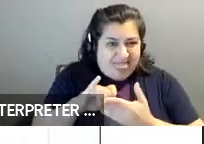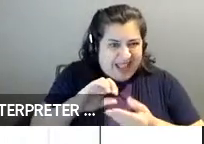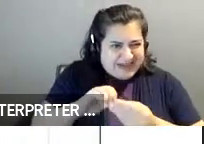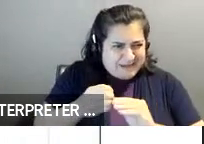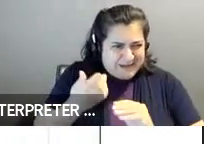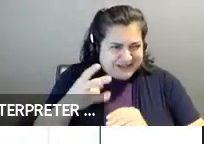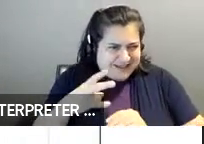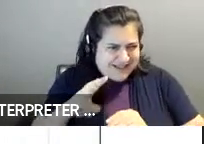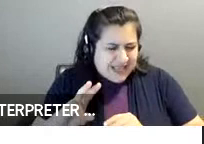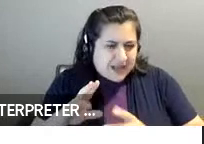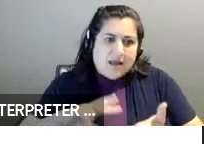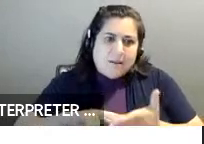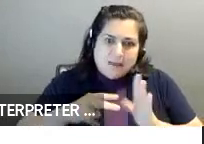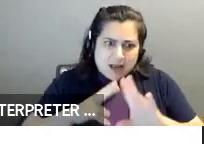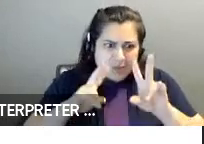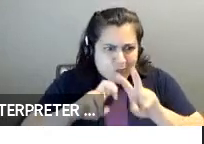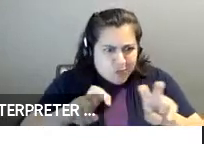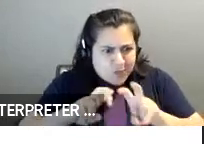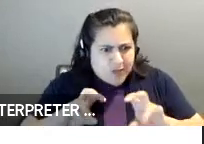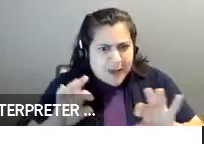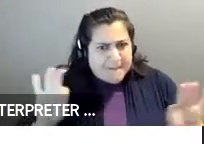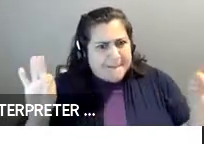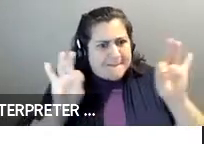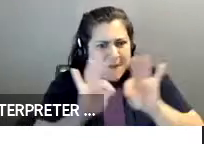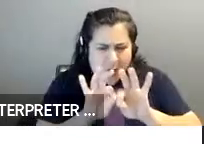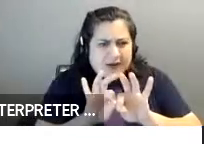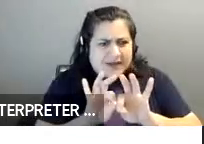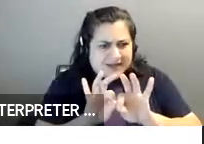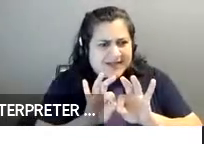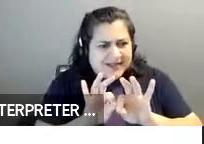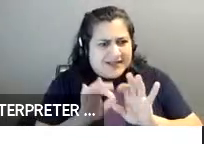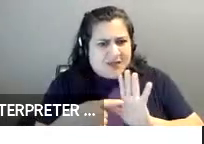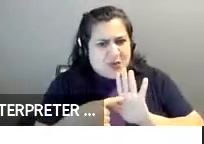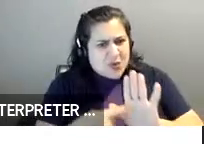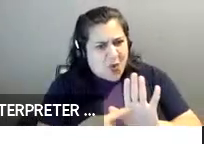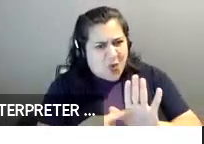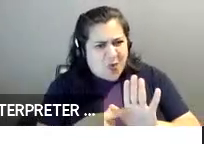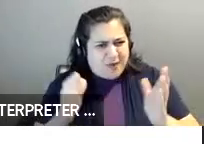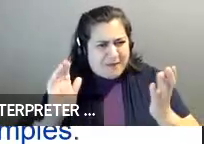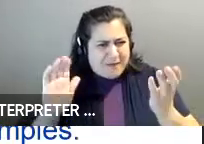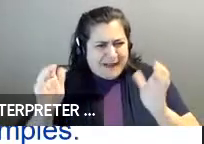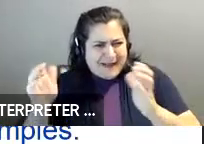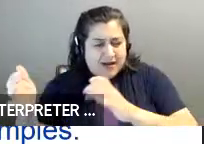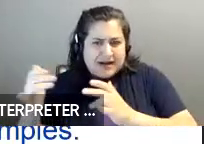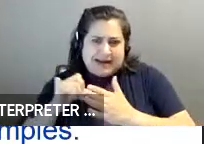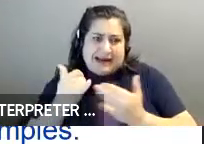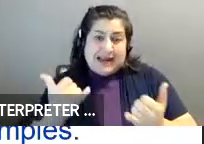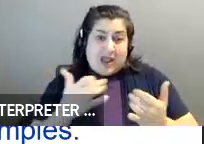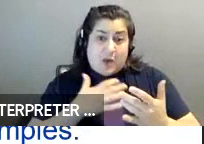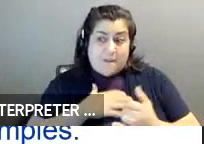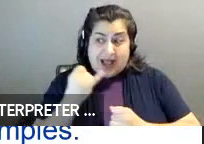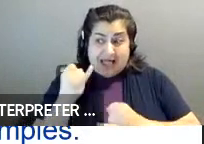these kinds of hypothetical scenarios. So I'm on my last slide in terms of the conclusions of the study.